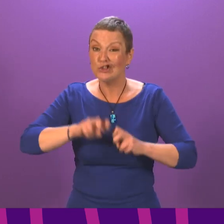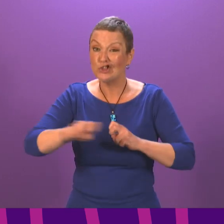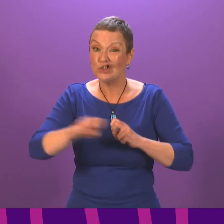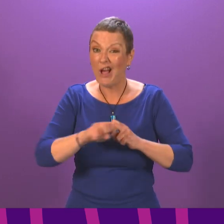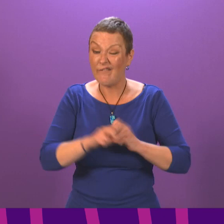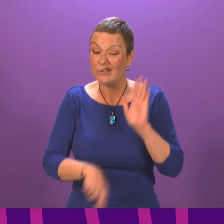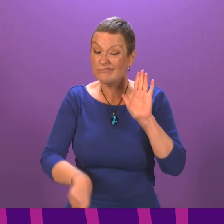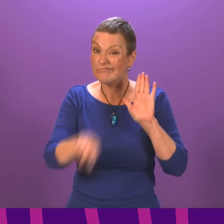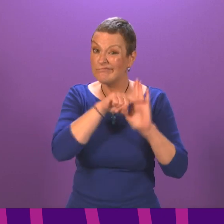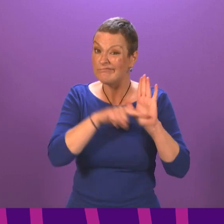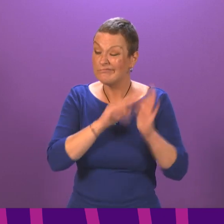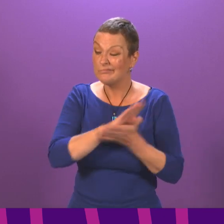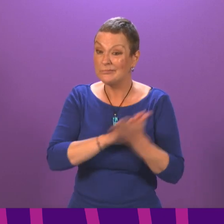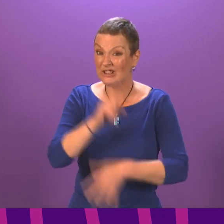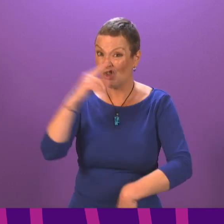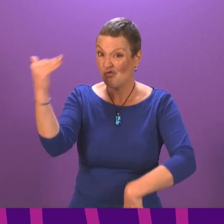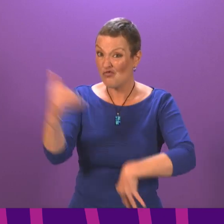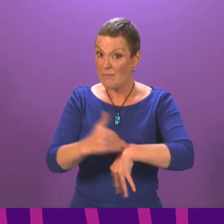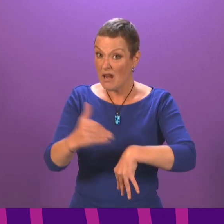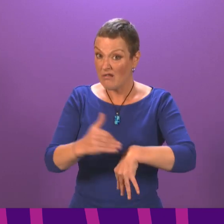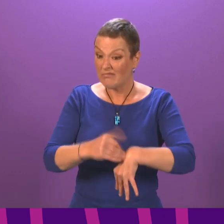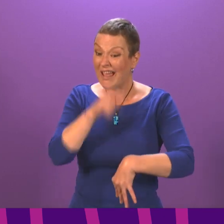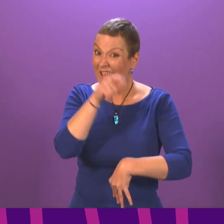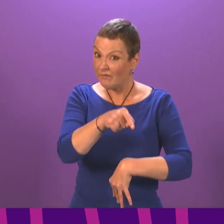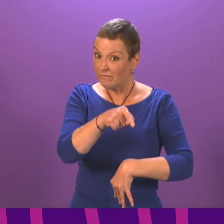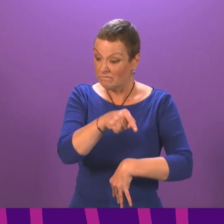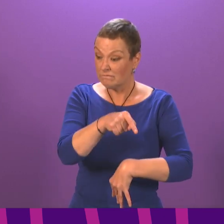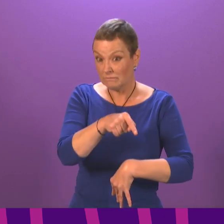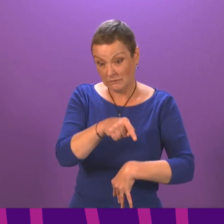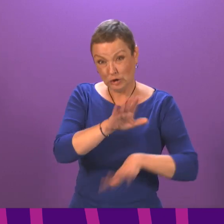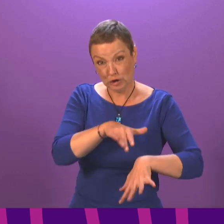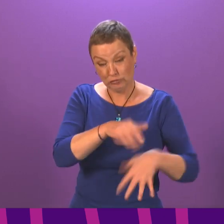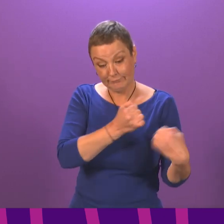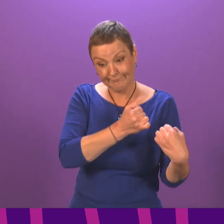would make it a criminal offence for them to travel to take part in such sport, that